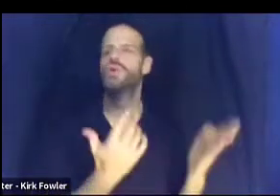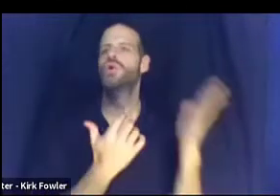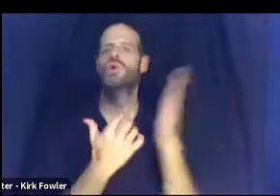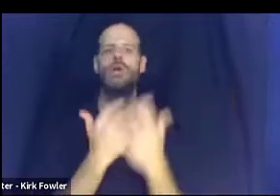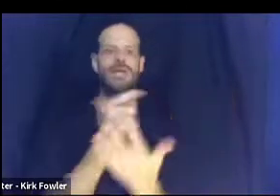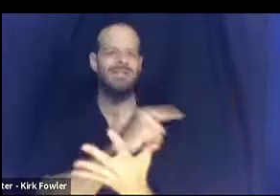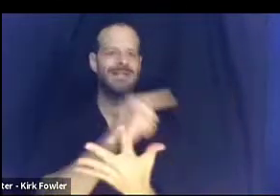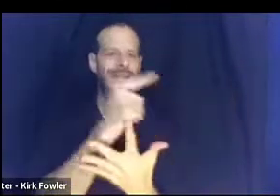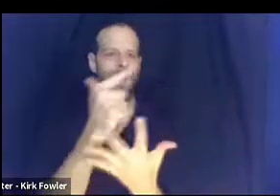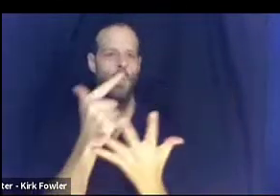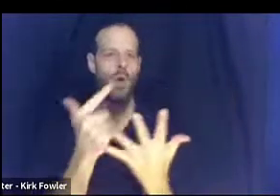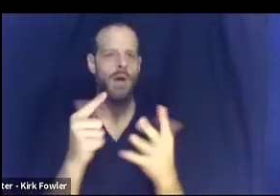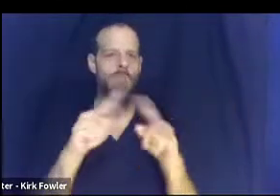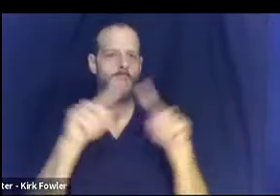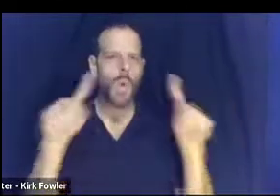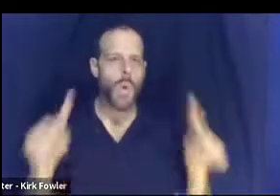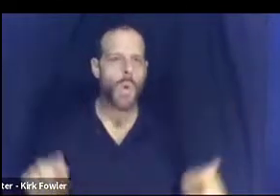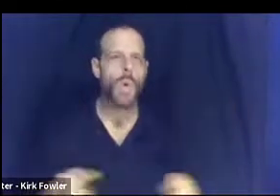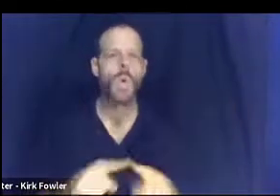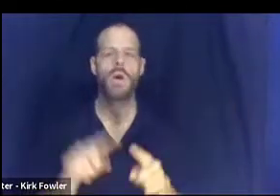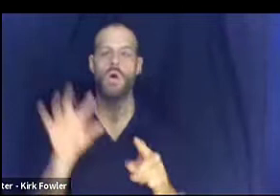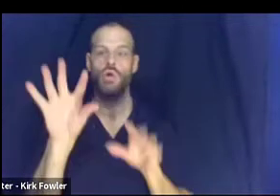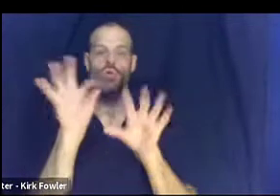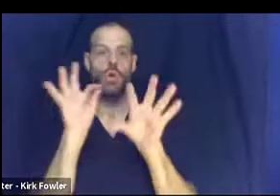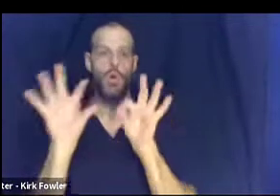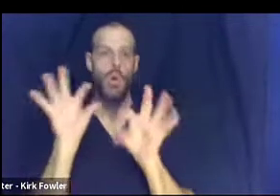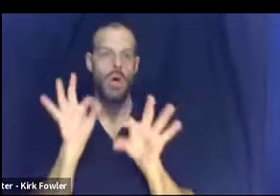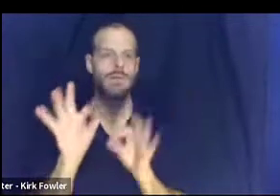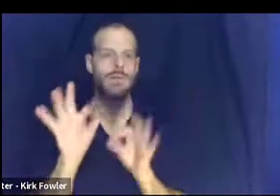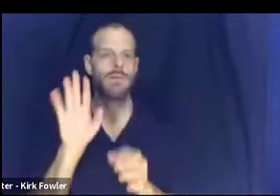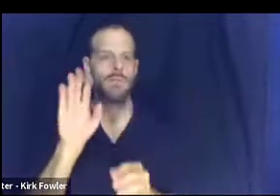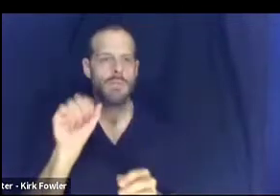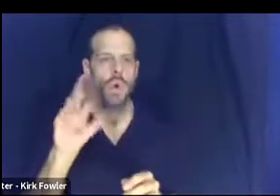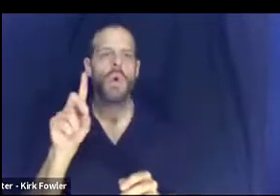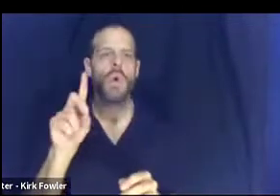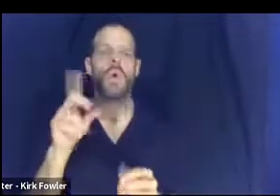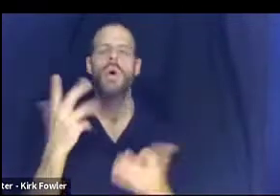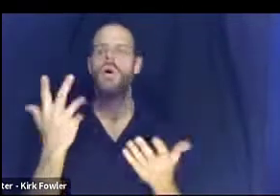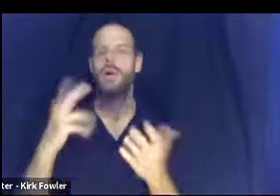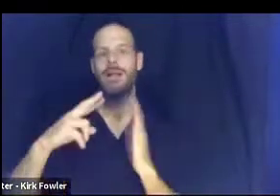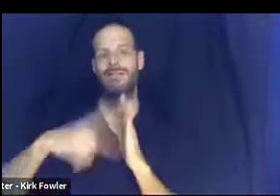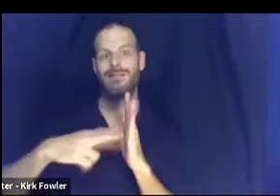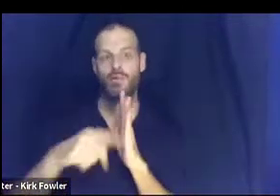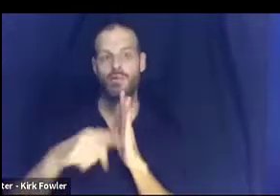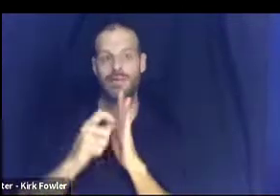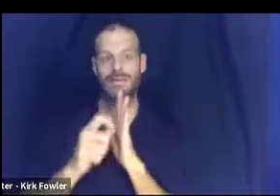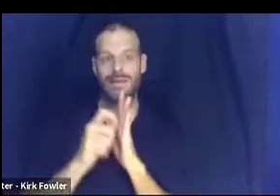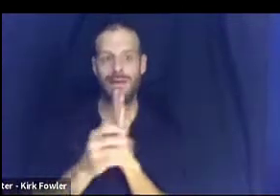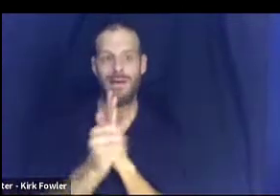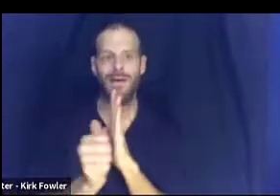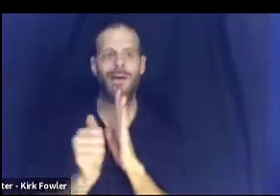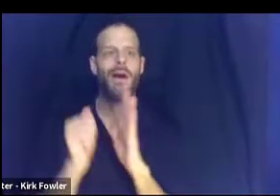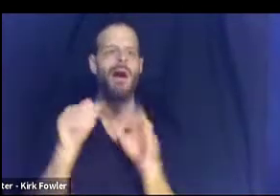choice boards, literacy activities using symbols and conversations, right?